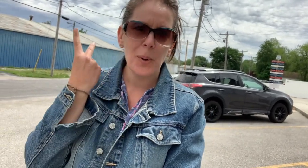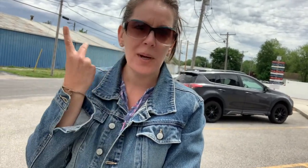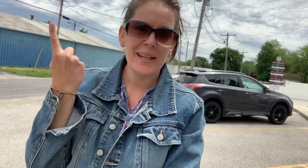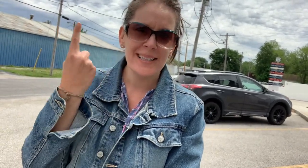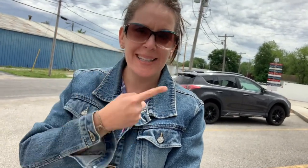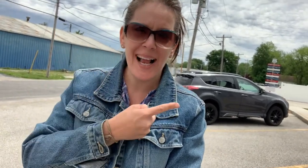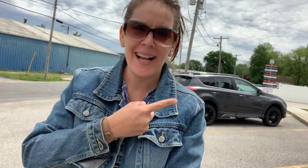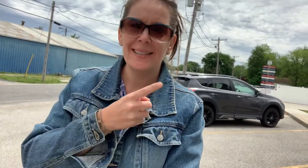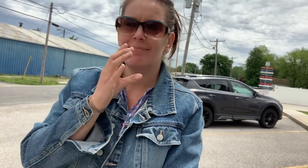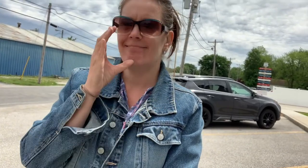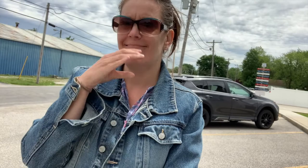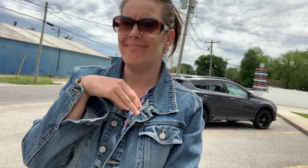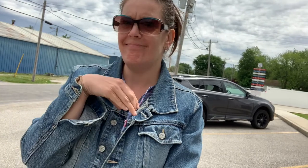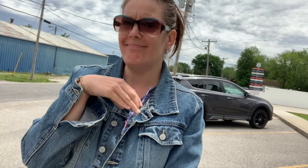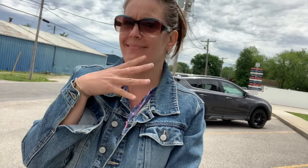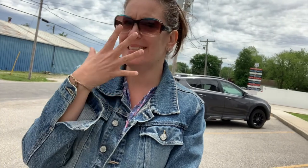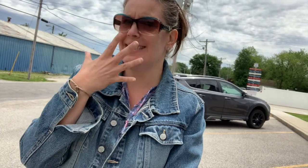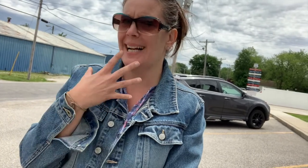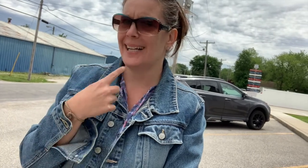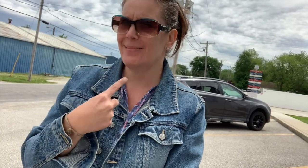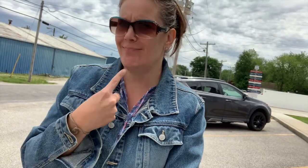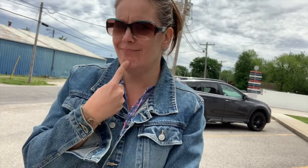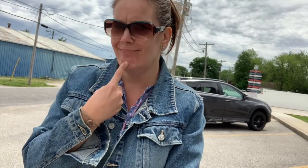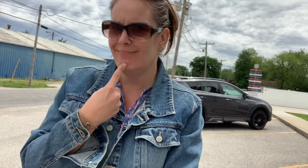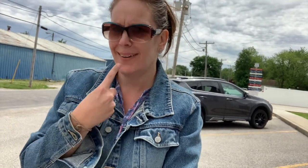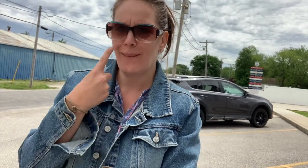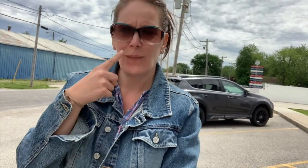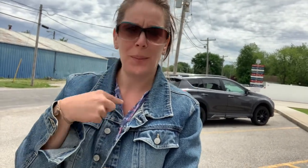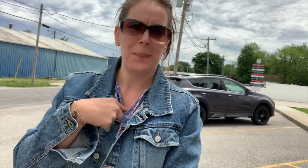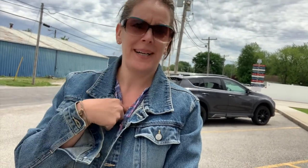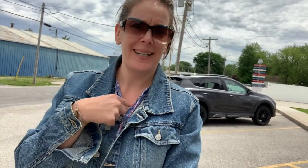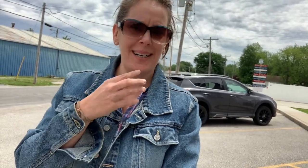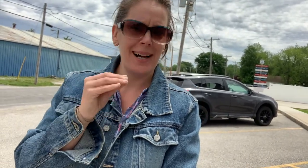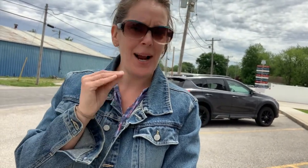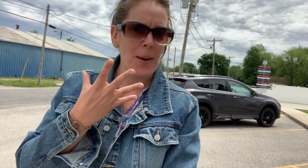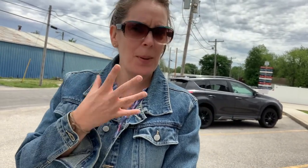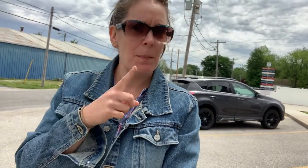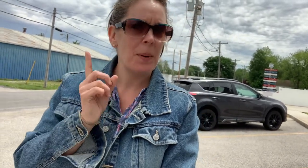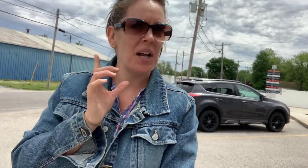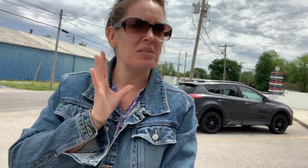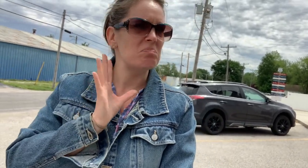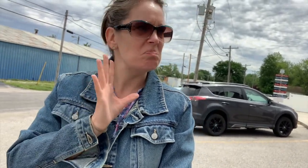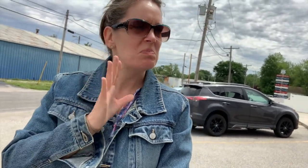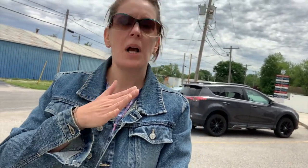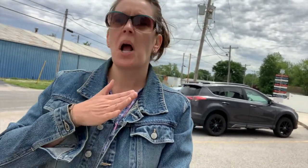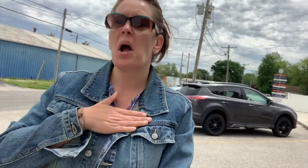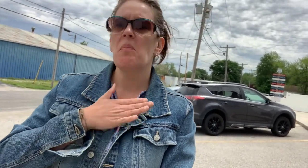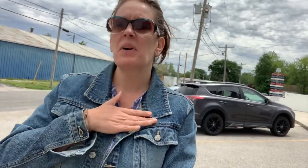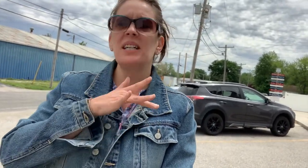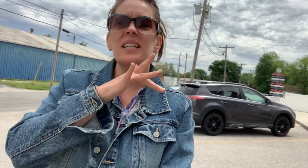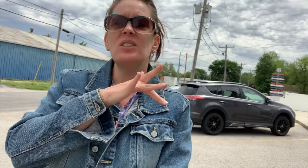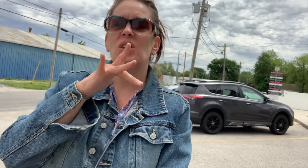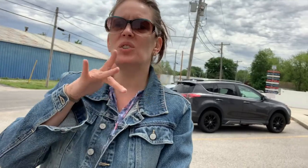because of memories day weekend. That's so disappointing for me and Ember but